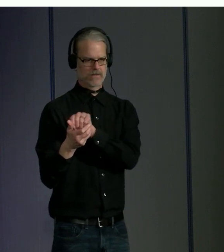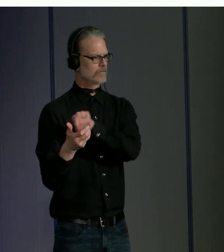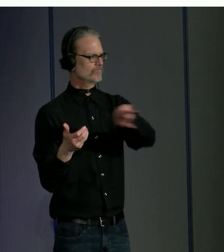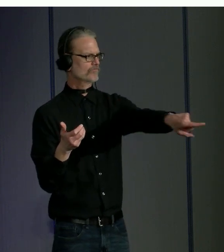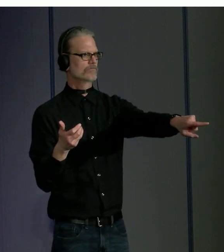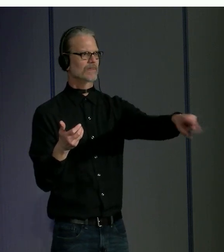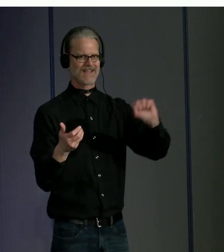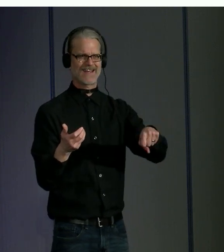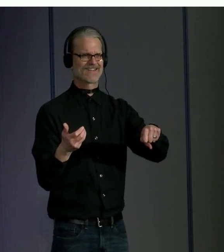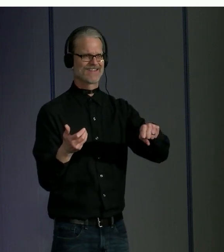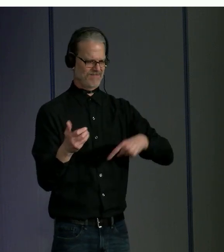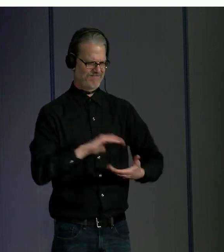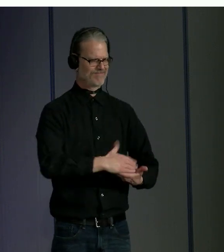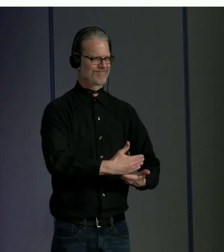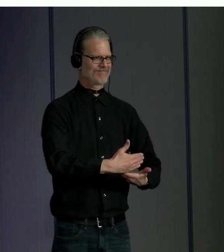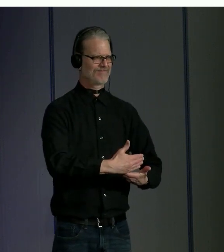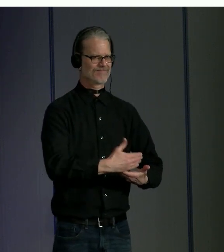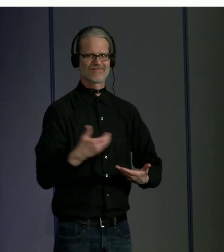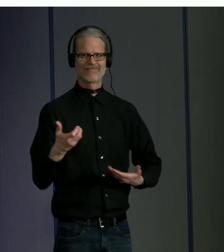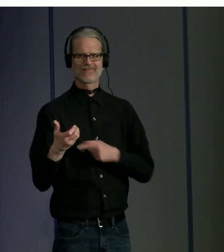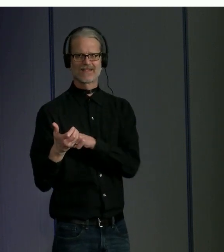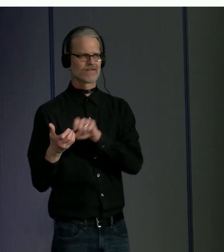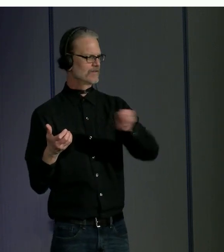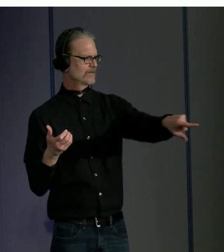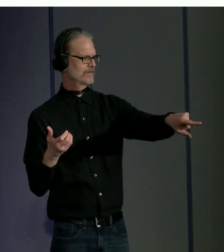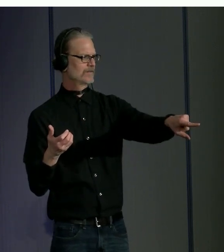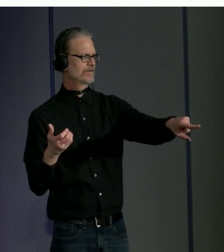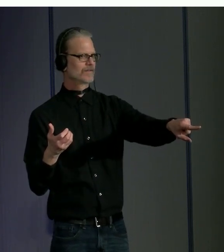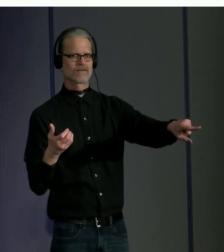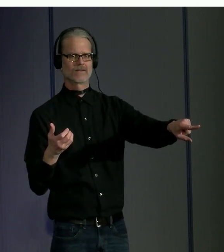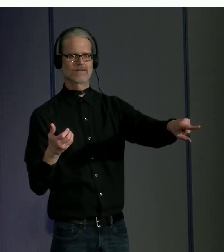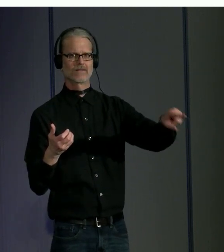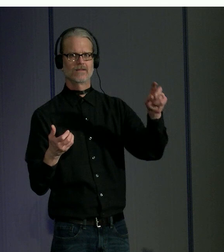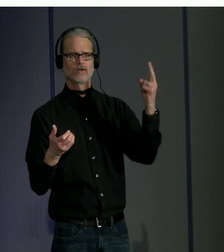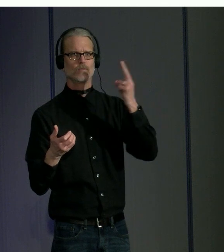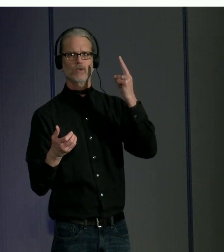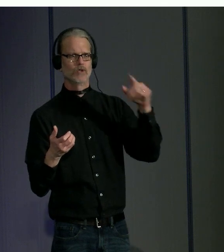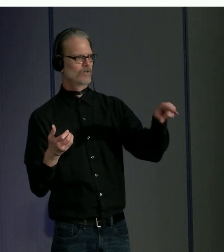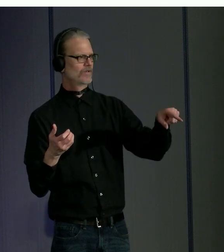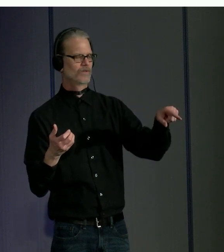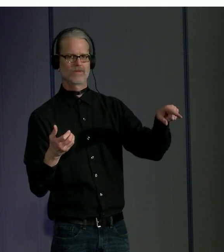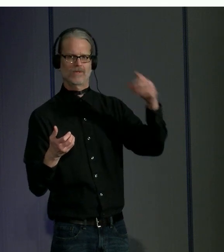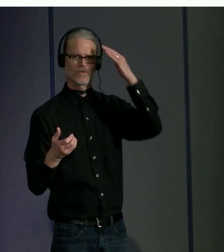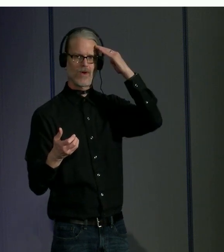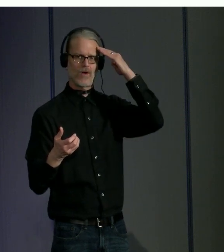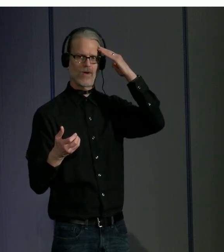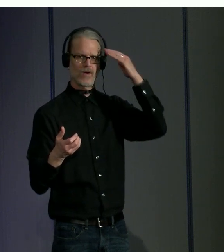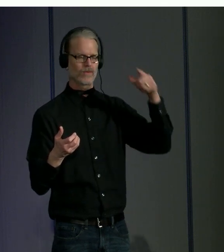And then Uber can rely on that communication to know that somebody's got there safe and